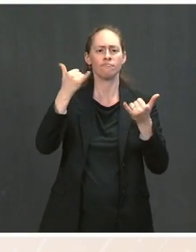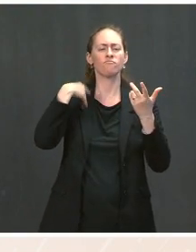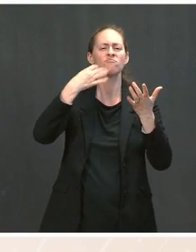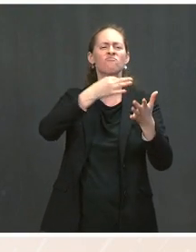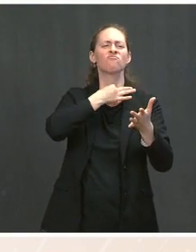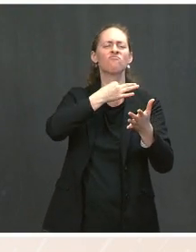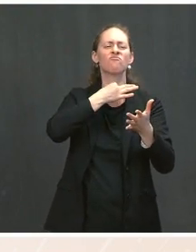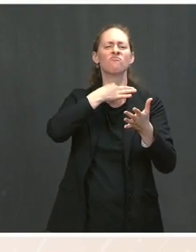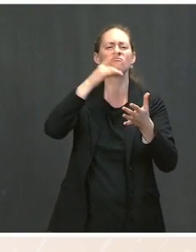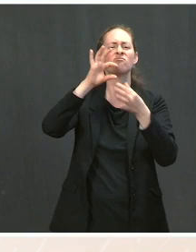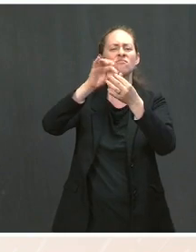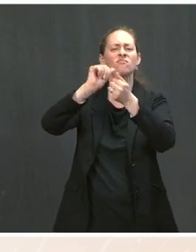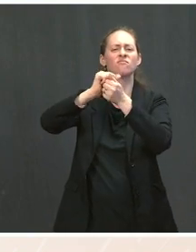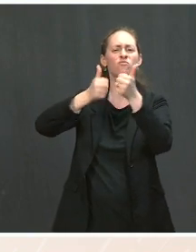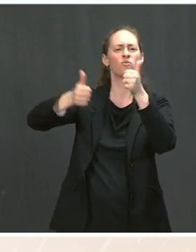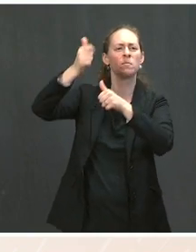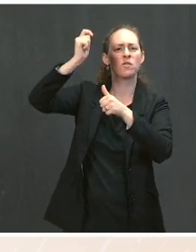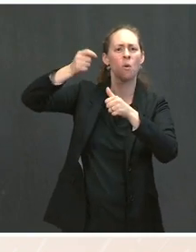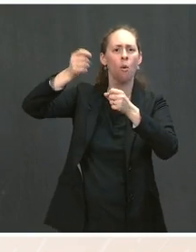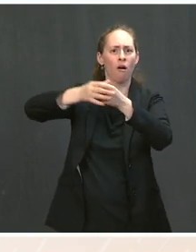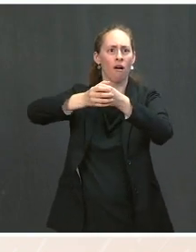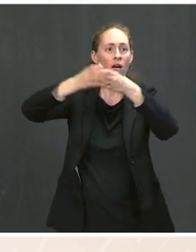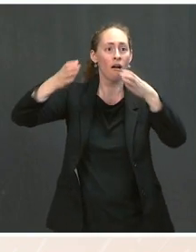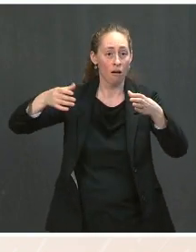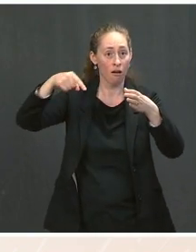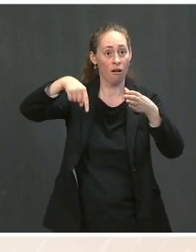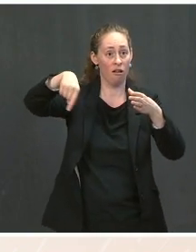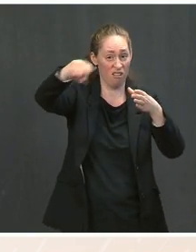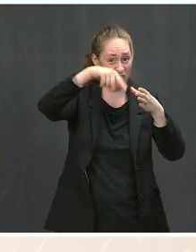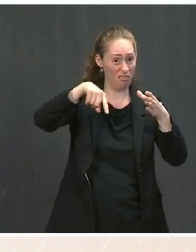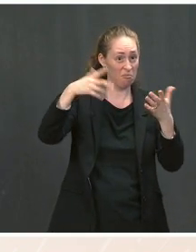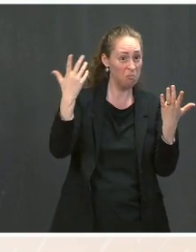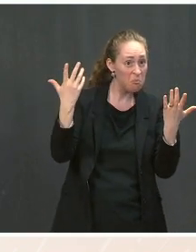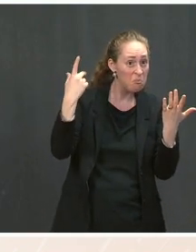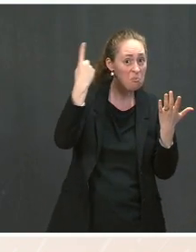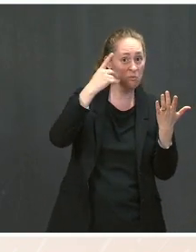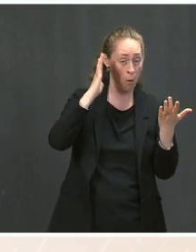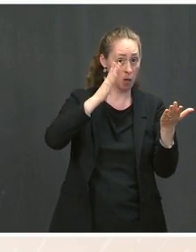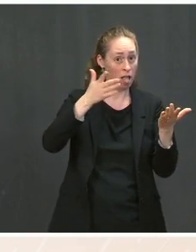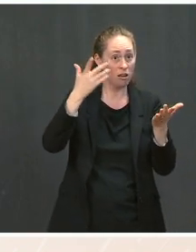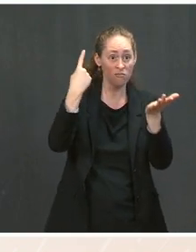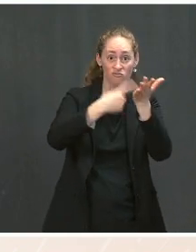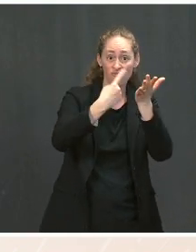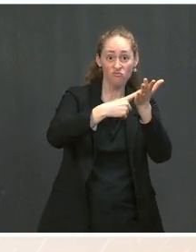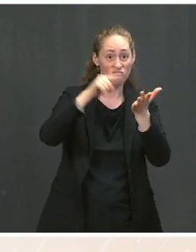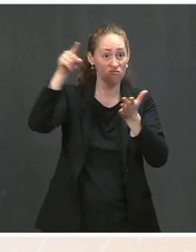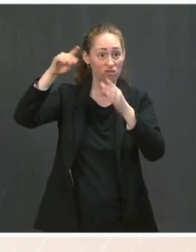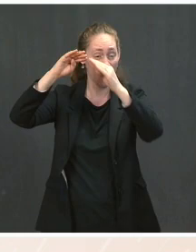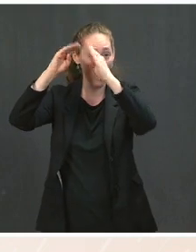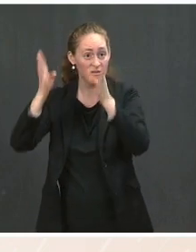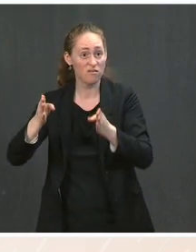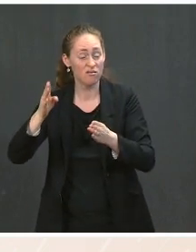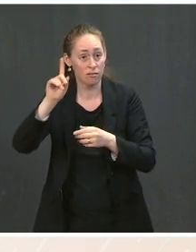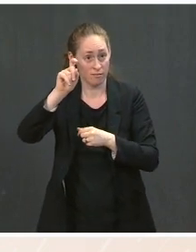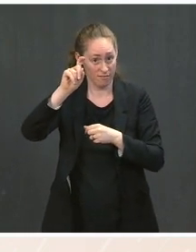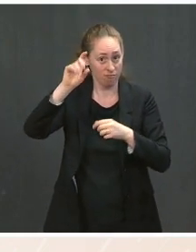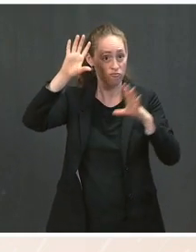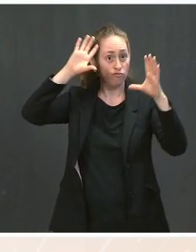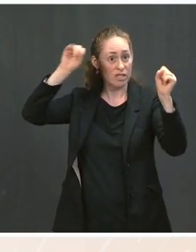Did the President speak to Speaker Pelosi in advance of her making those comments? Ms. Psaki: I don't have any calls to read out. The -- I think it's -- the President has been pretty --